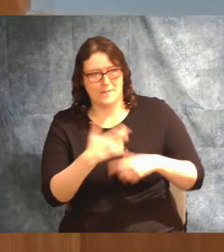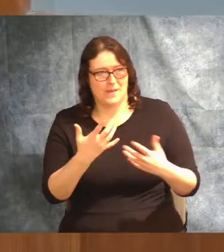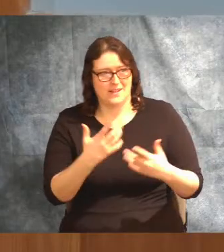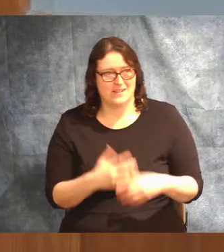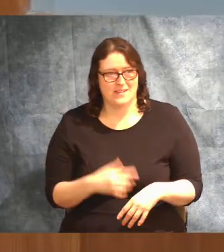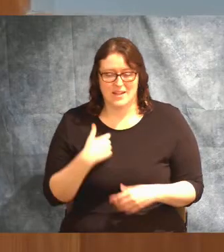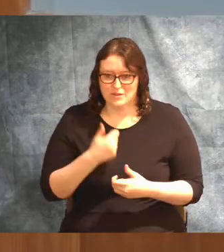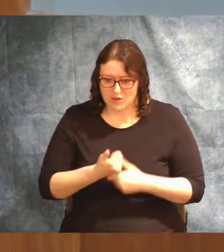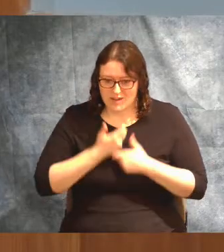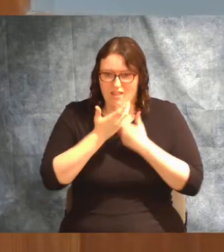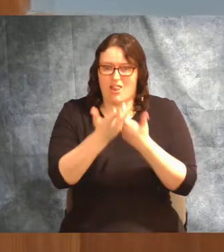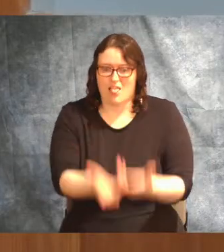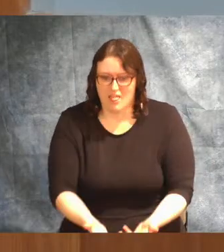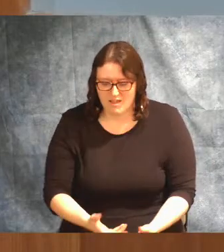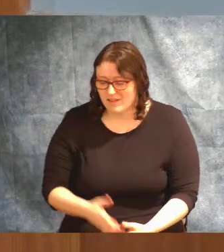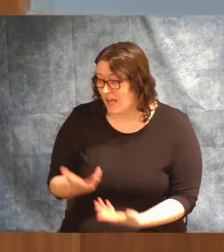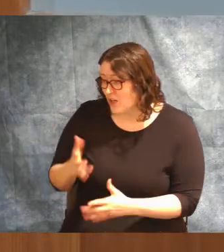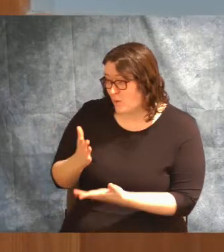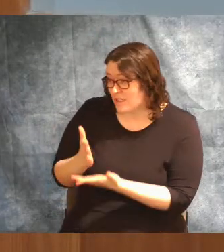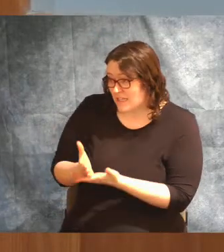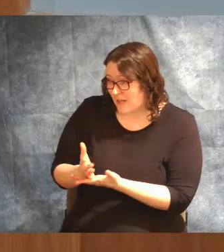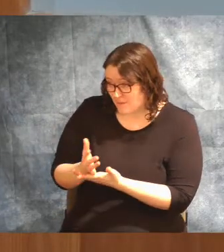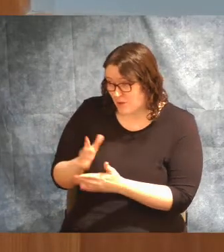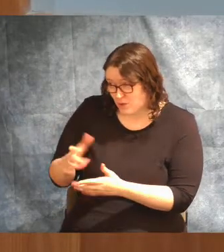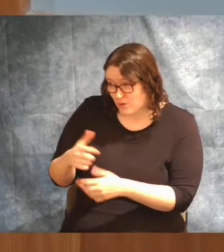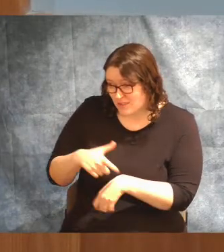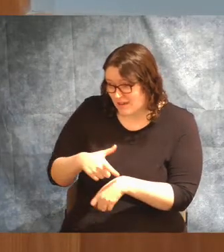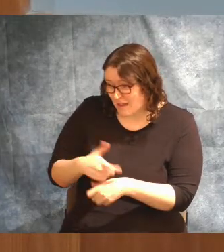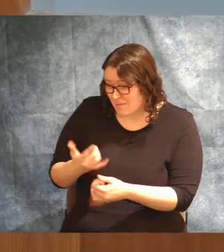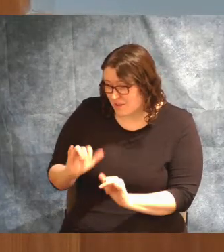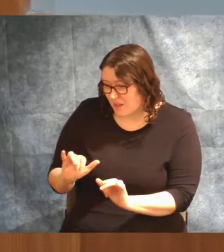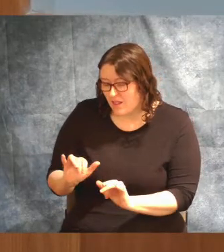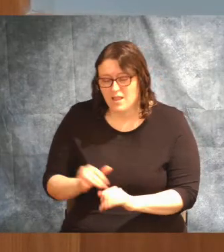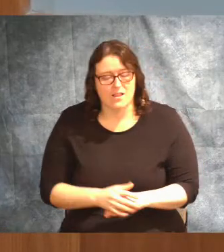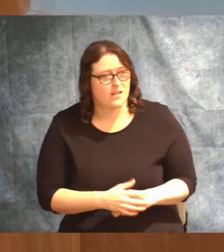because that just stop you before your time ran. Yeah, I did. I just I really want to